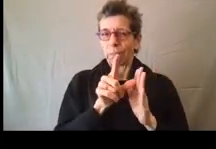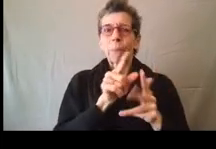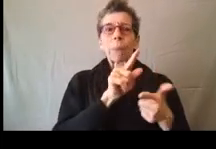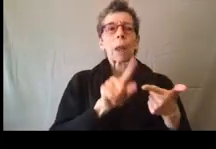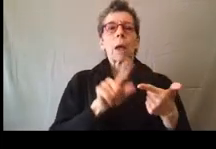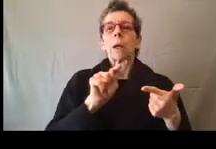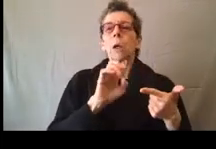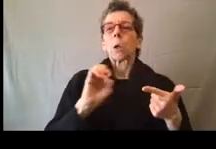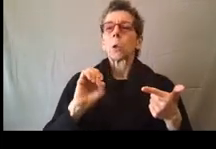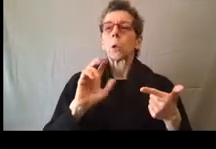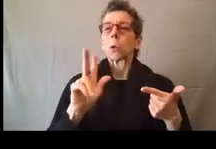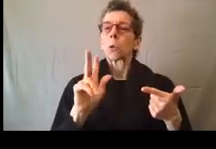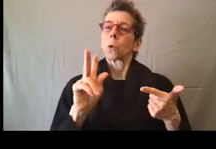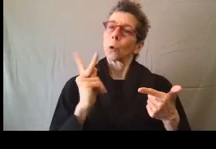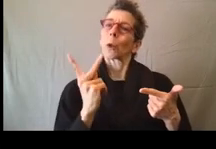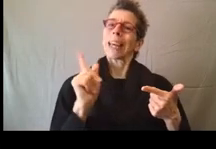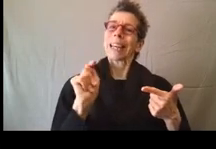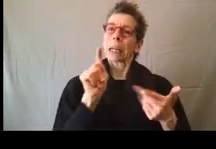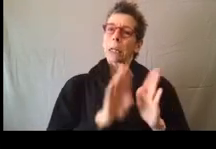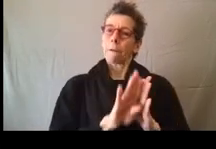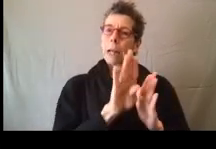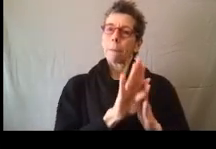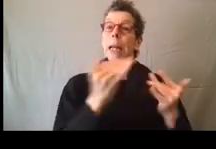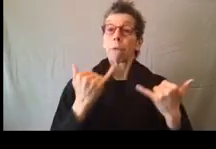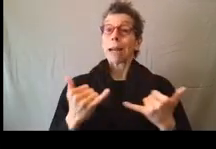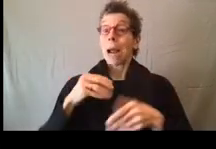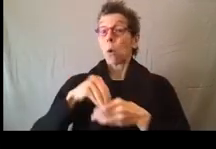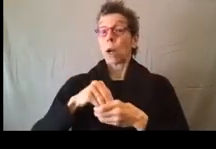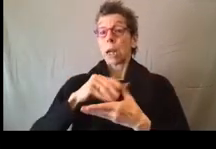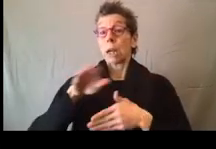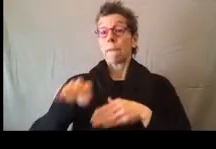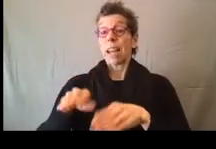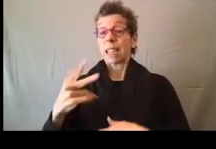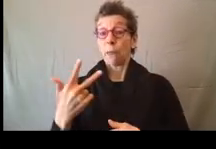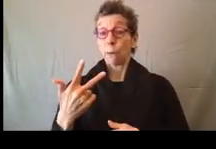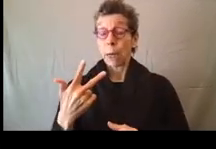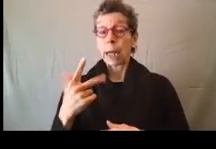development. We are now currently in Phase 3 and testing and refining our tool. And we